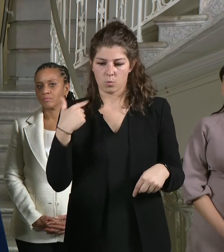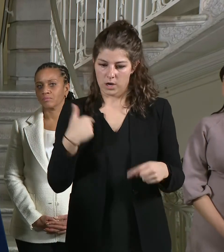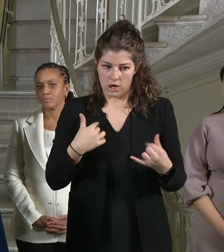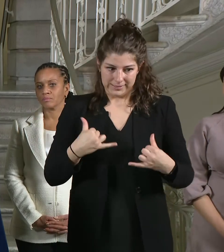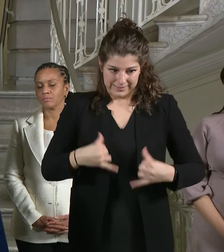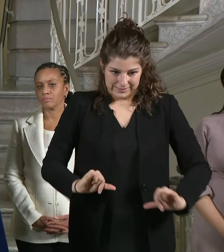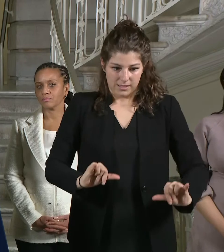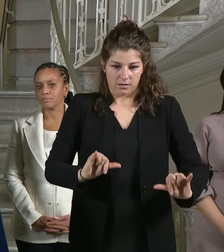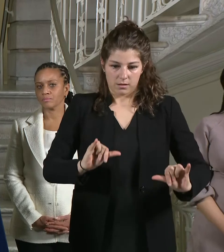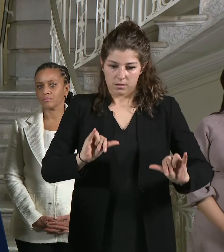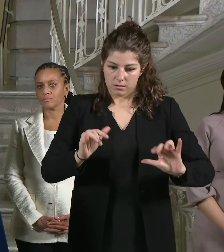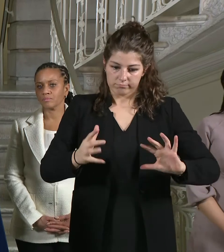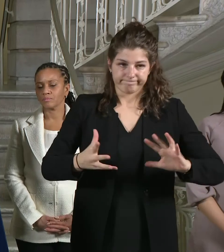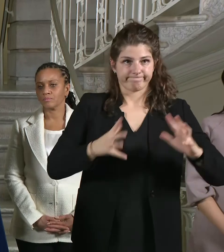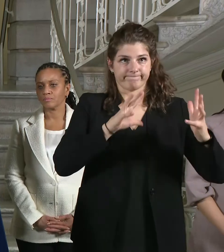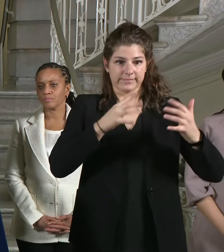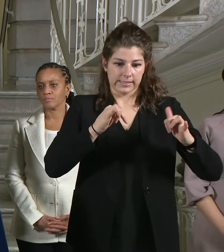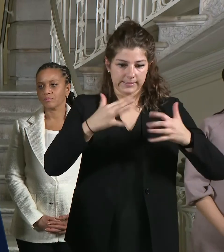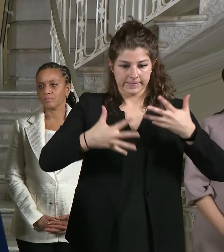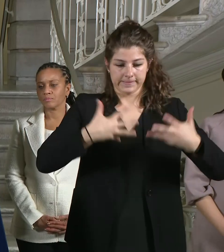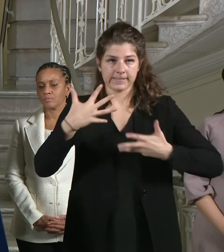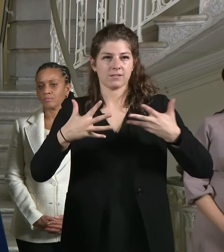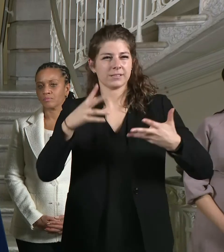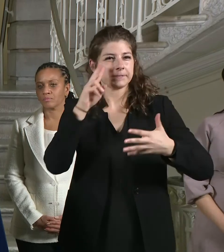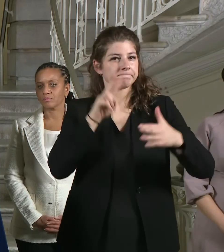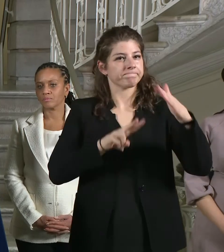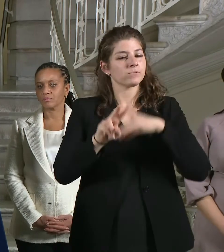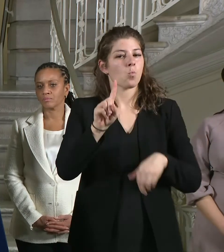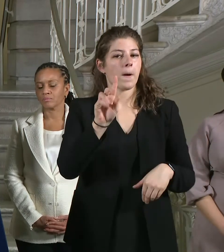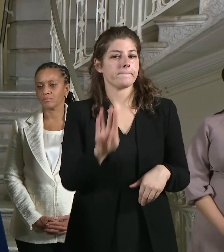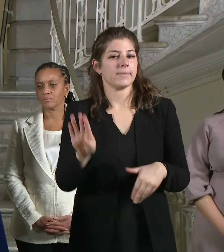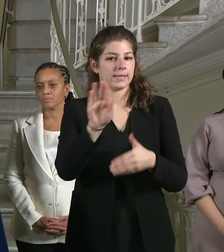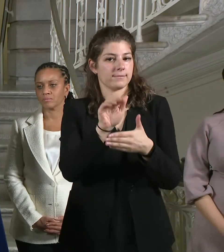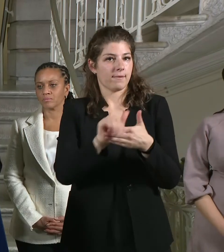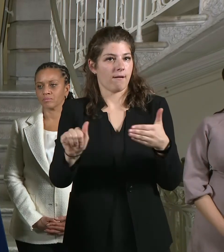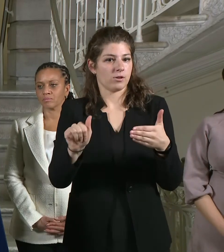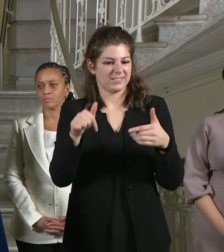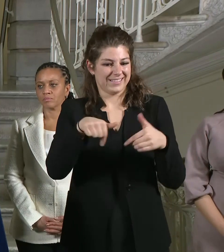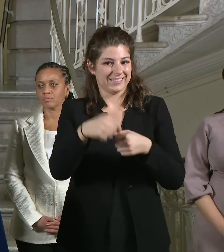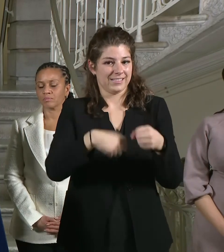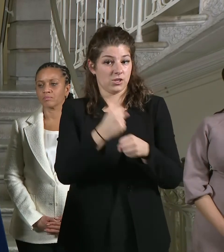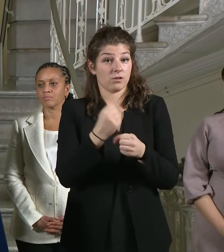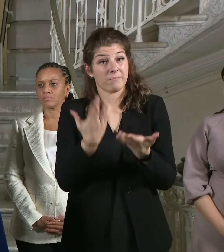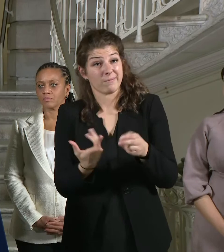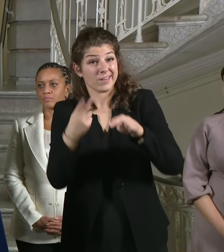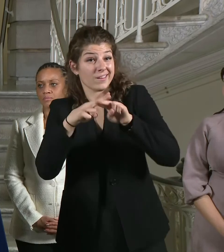HAVE RECEIVED I BELIEVE 800. WE